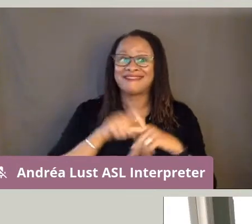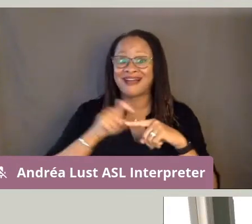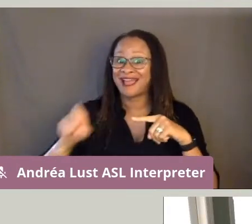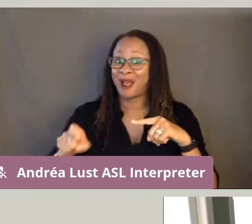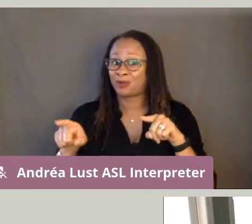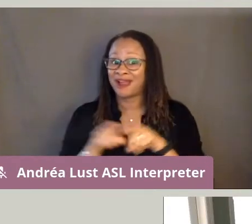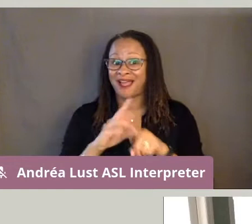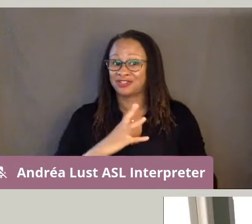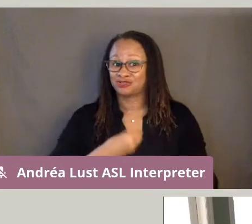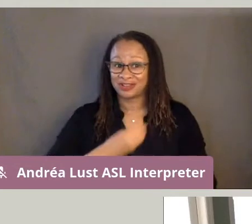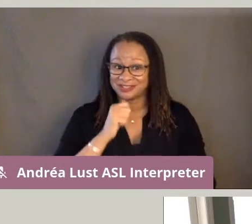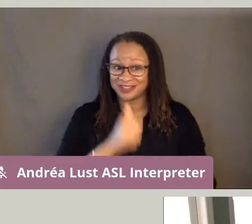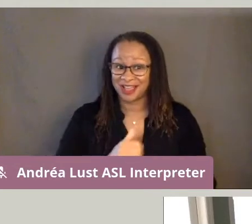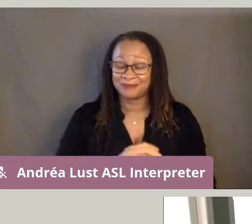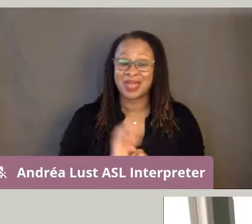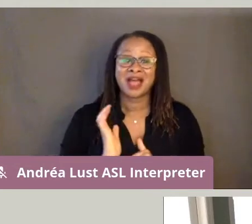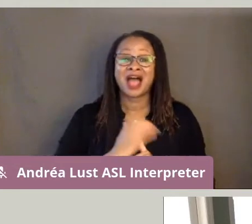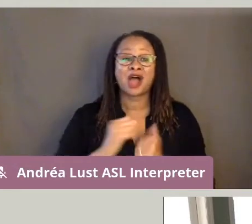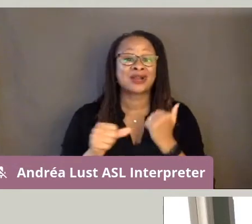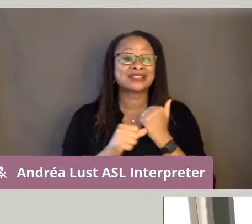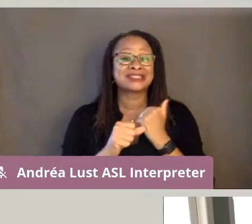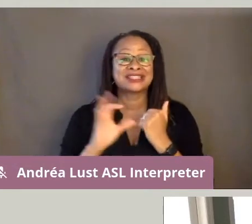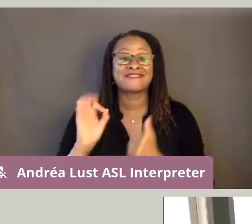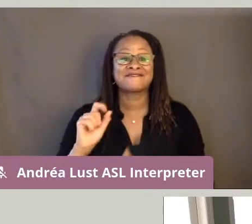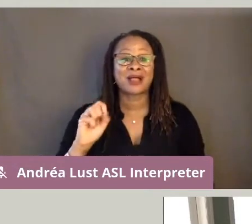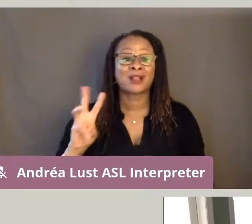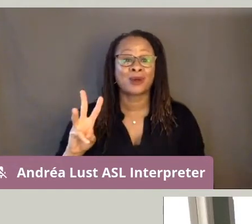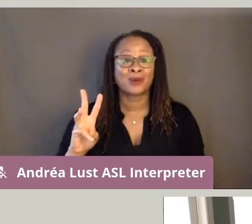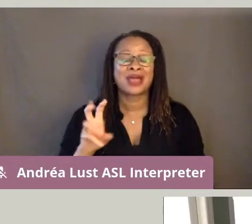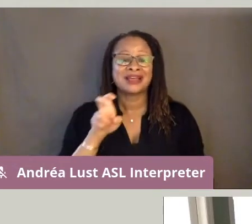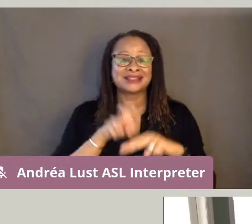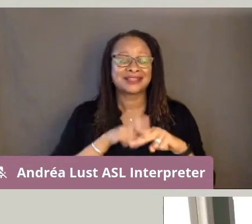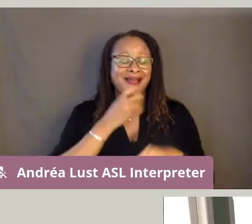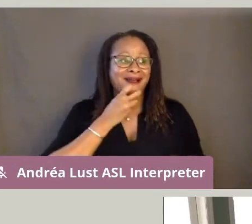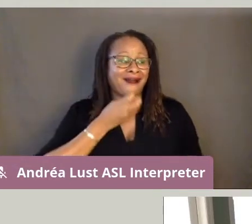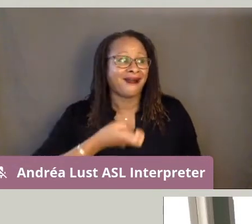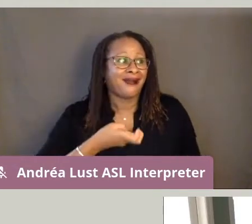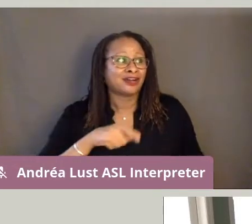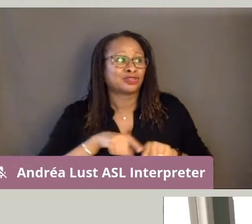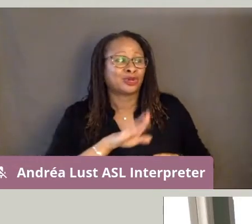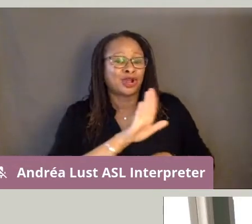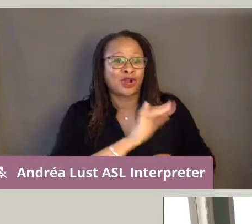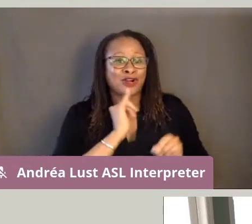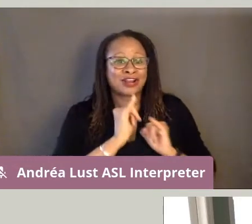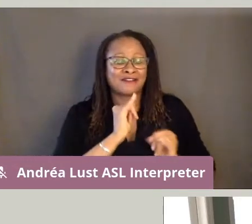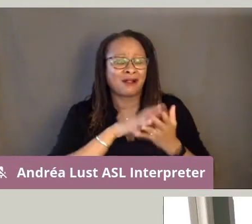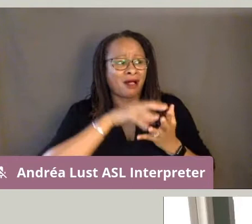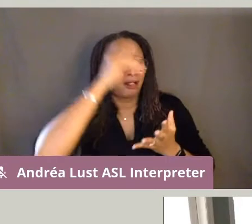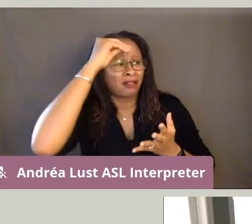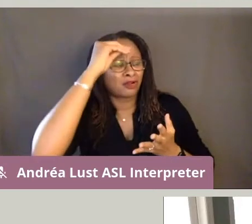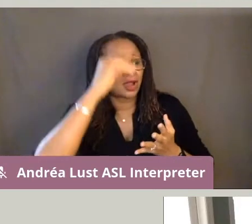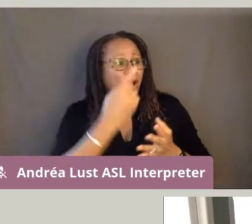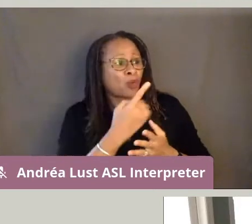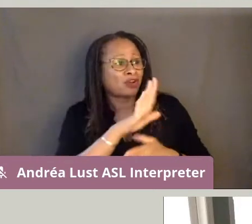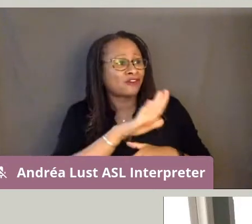And our assistant fellow sat in awe during Sandra's interview, learning that one of her childhood heroes